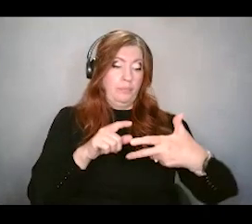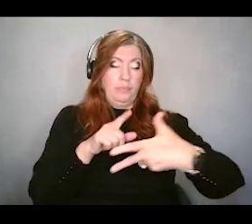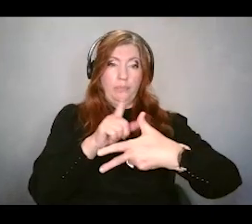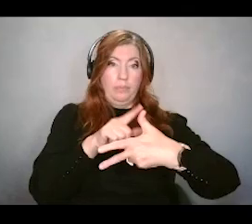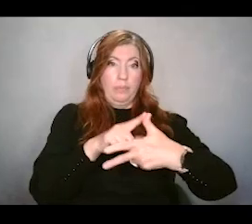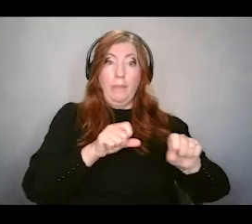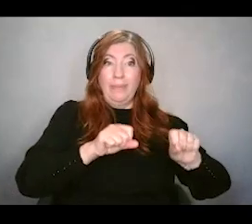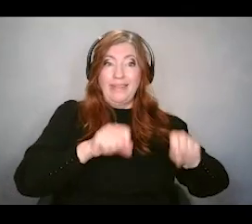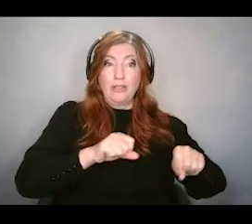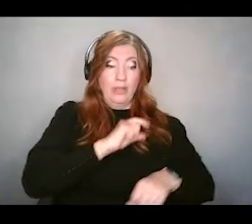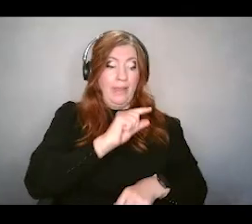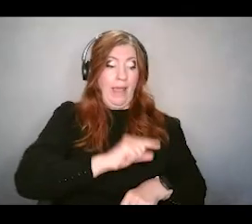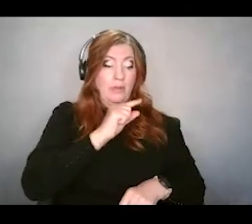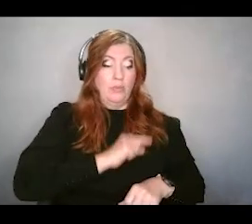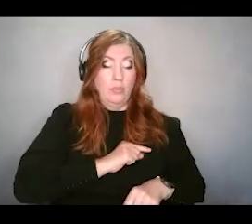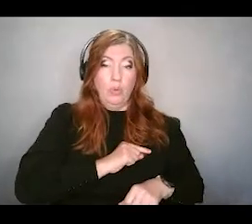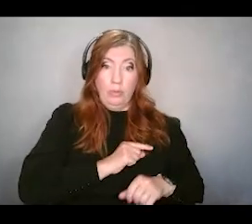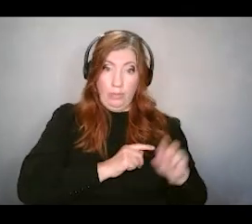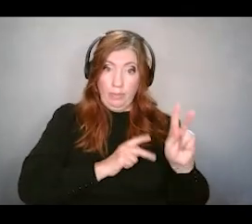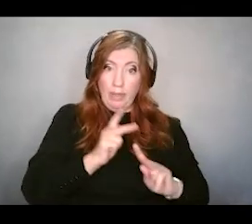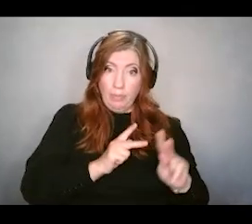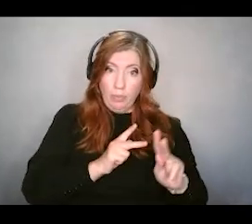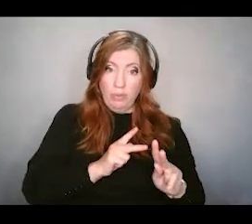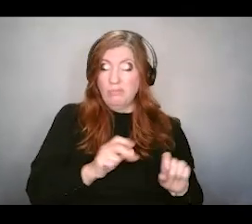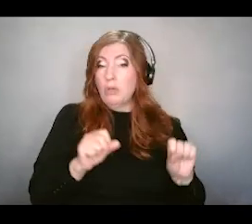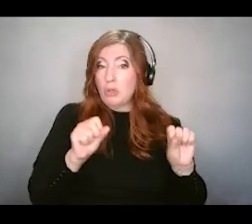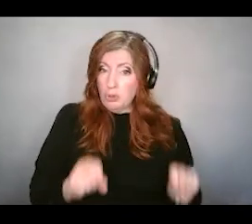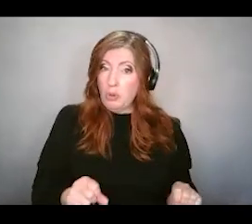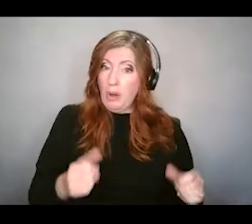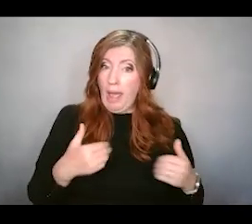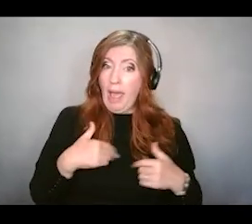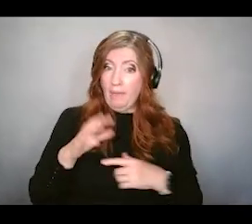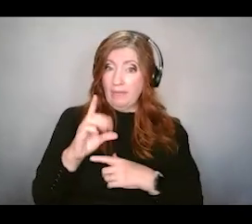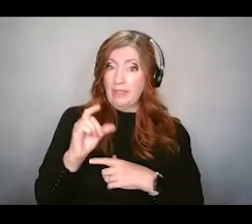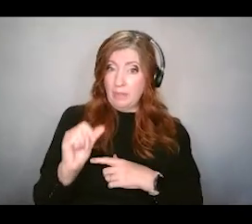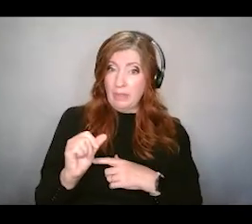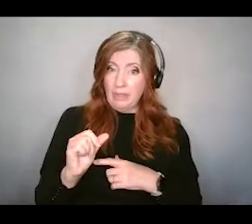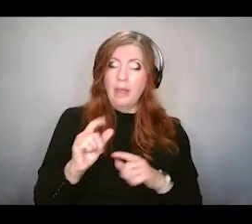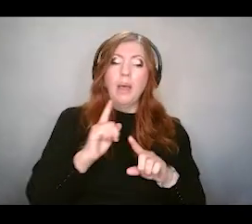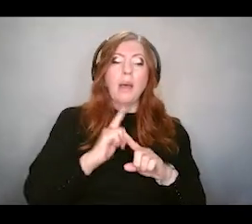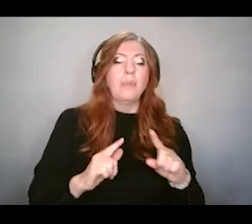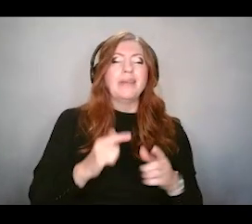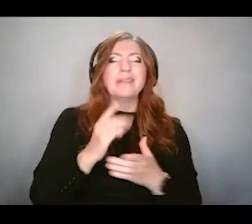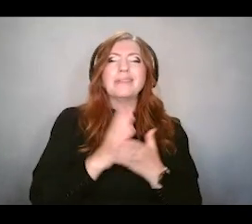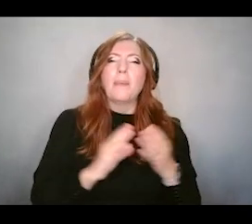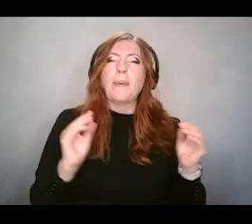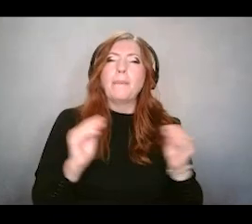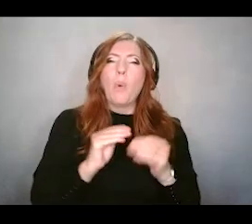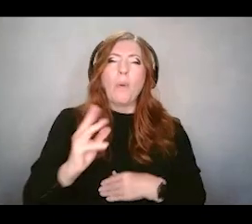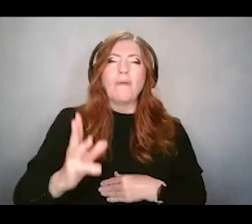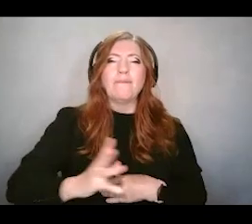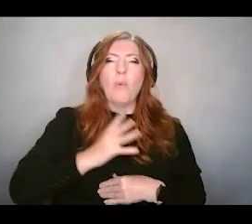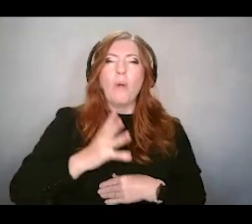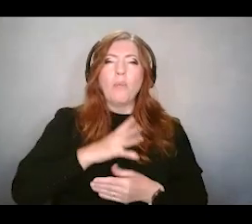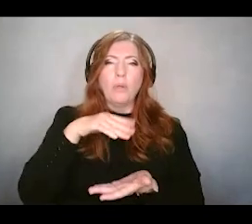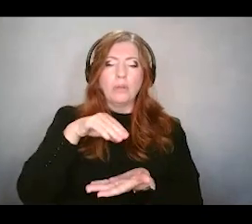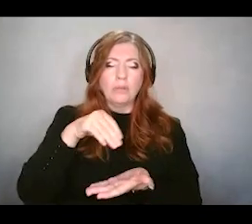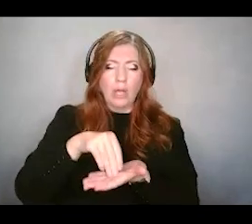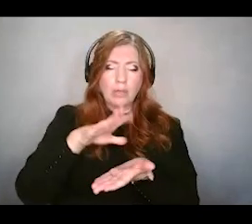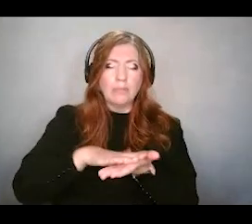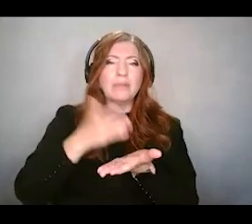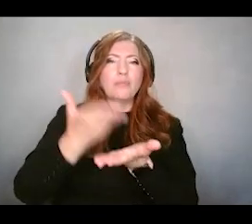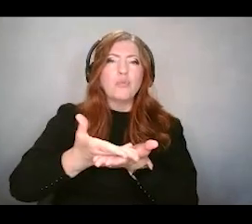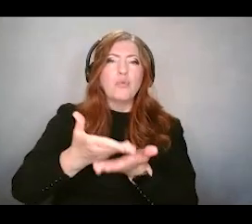have a disability, but some of the more formal documentation may not have been gathered yet.